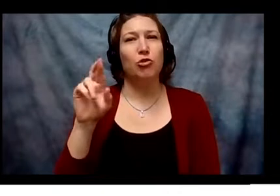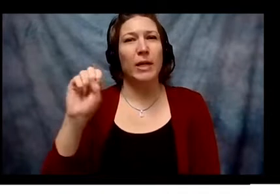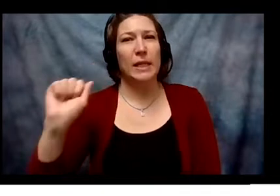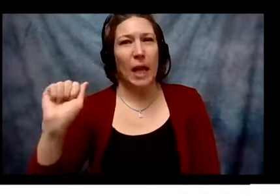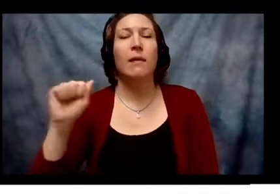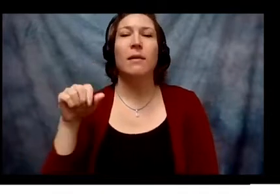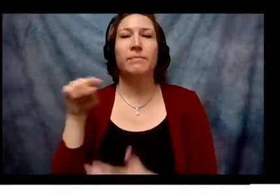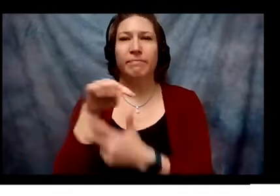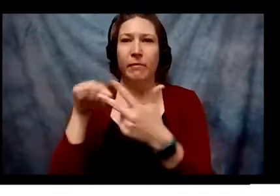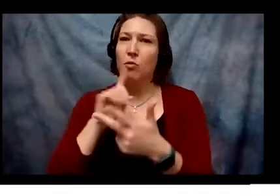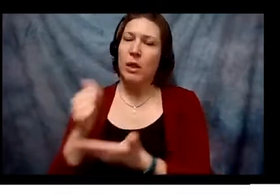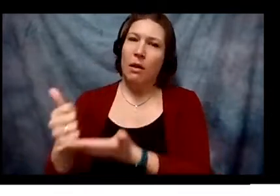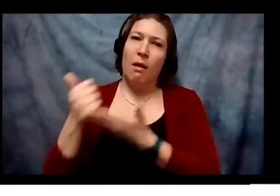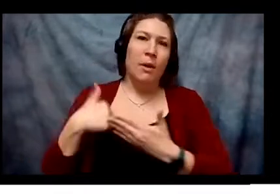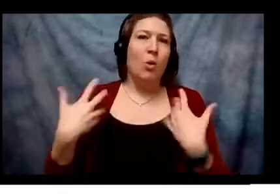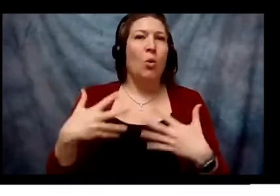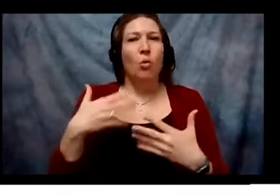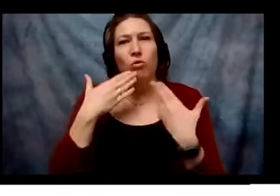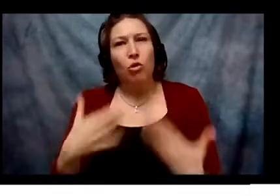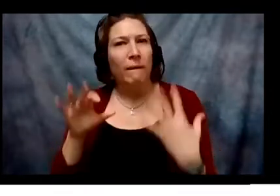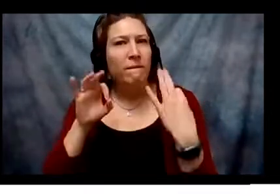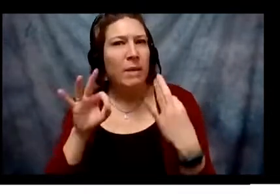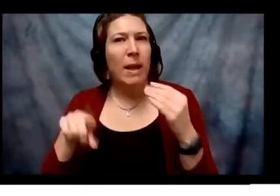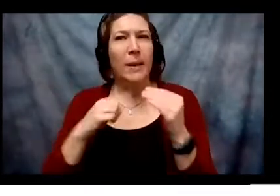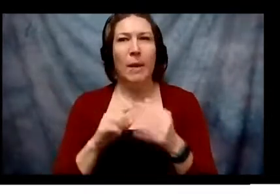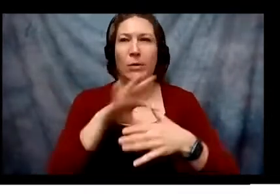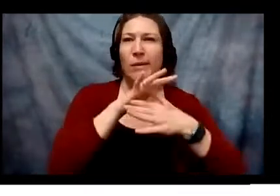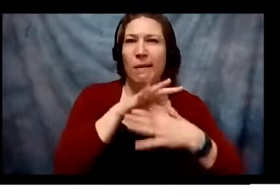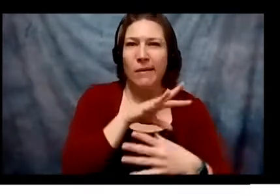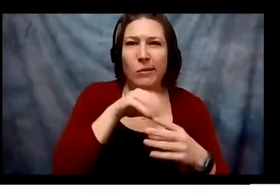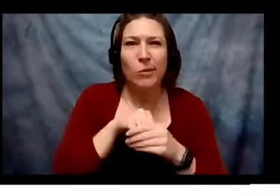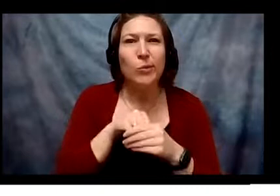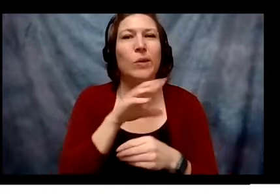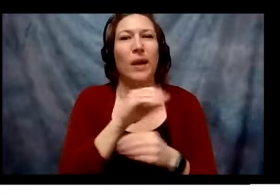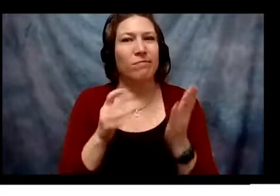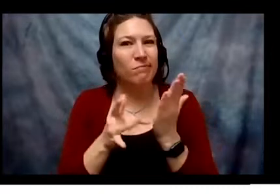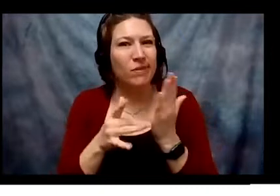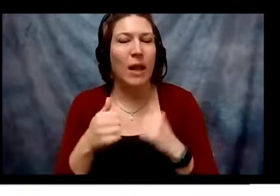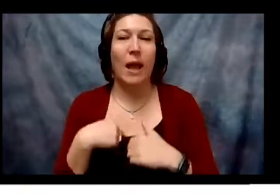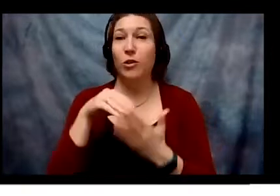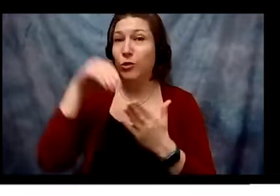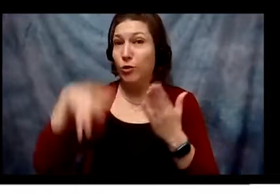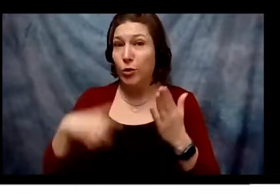such helpful and thoughtful feedback on the content and to the students of Minnesota State who